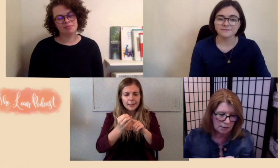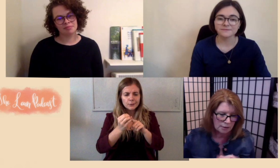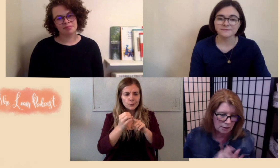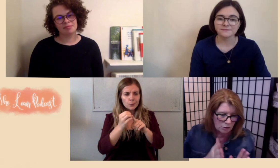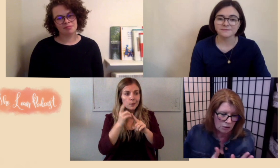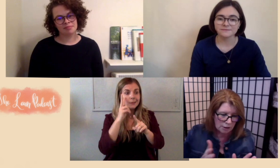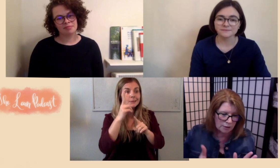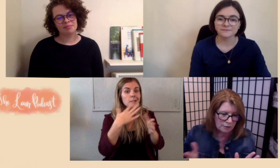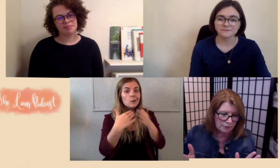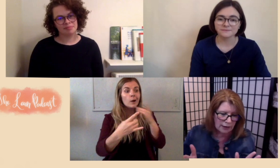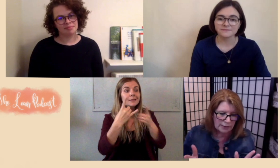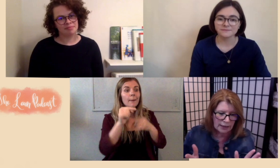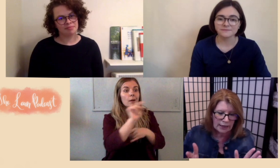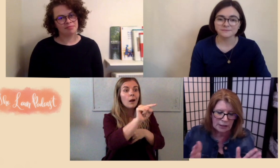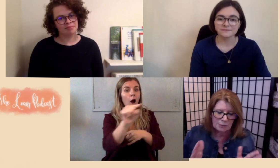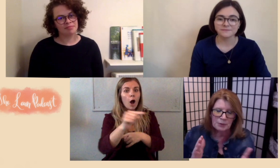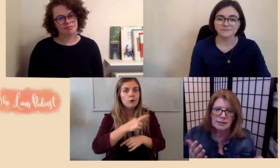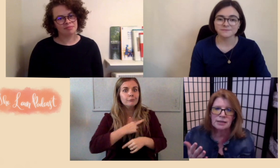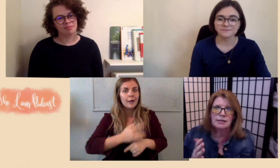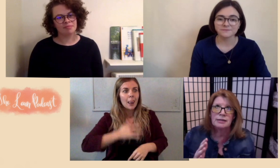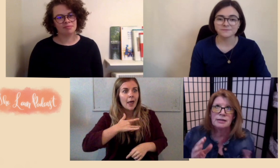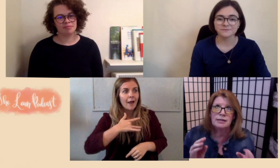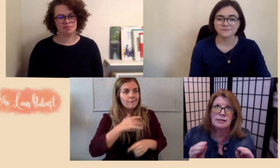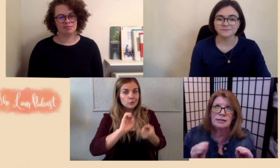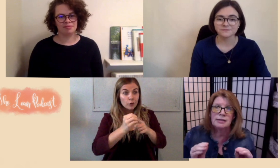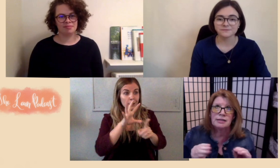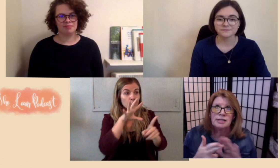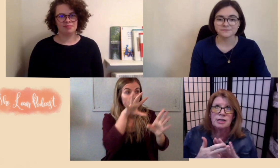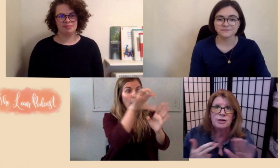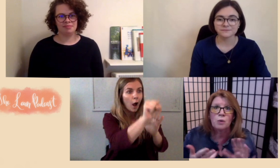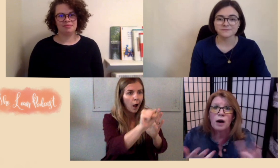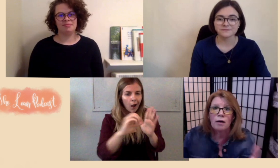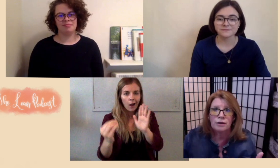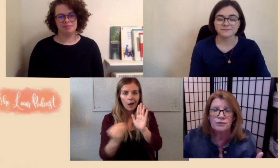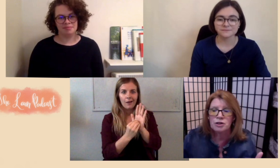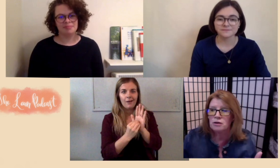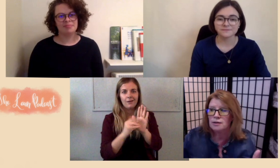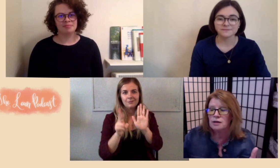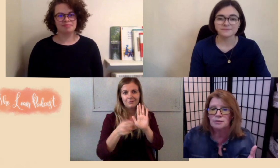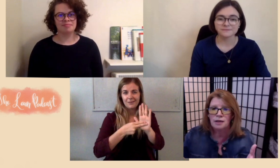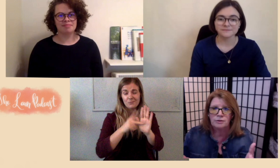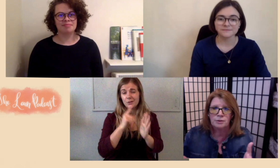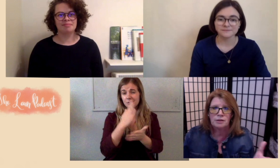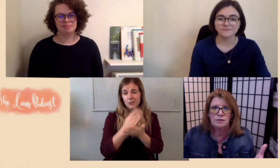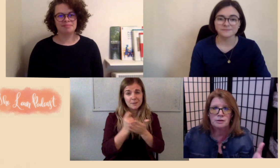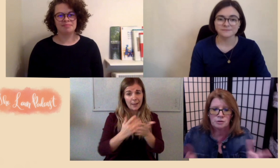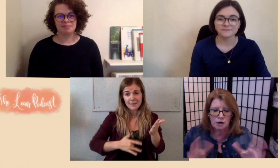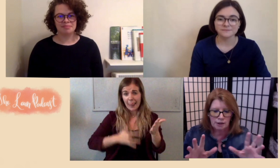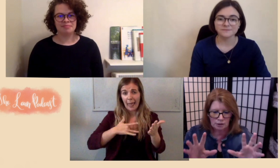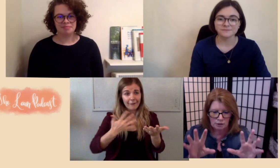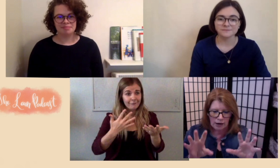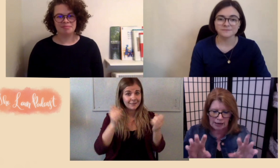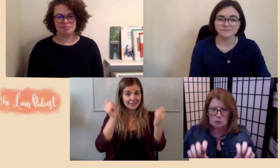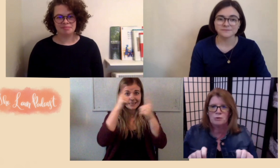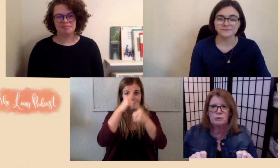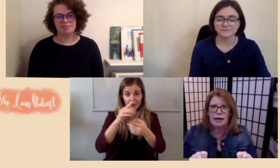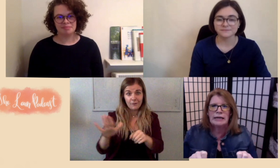or the phenomenon of life, will be ungraspable on some level they do help our brains work through them